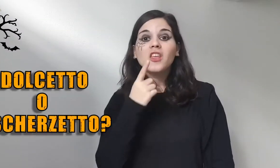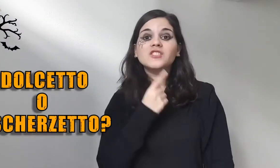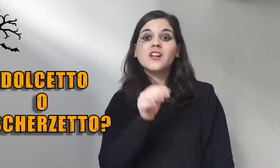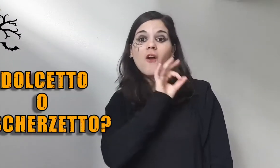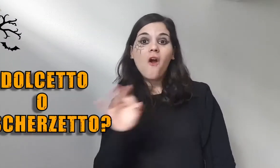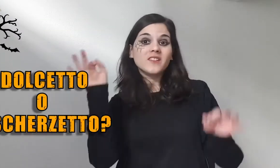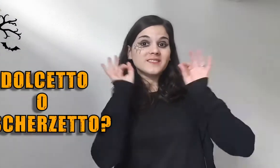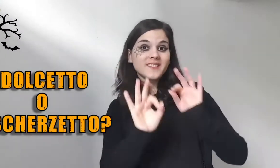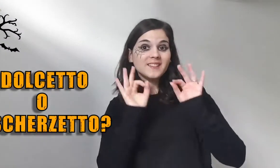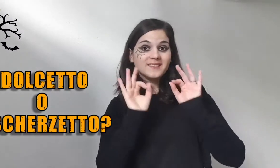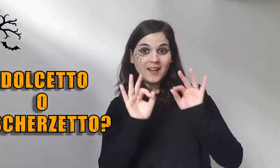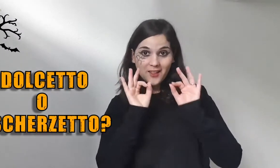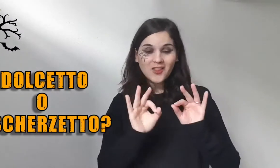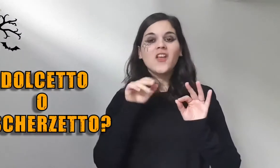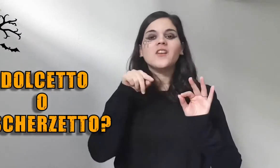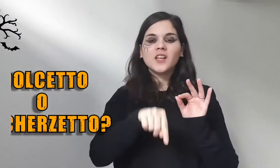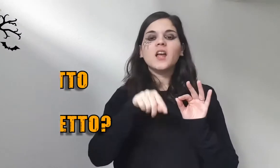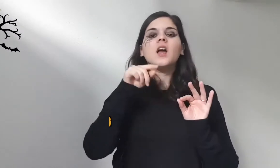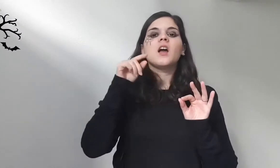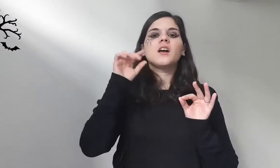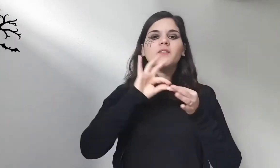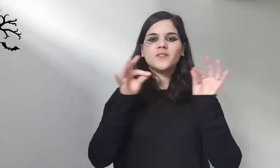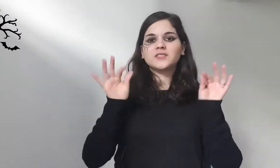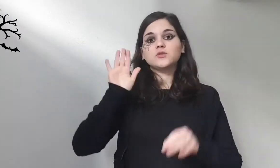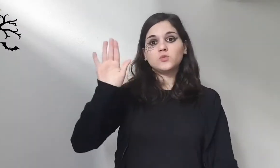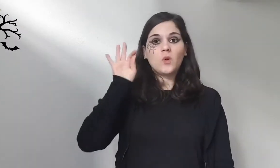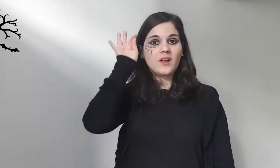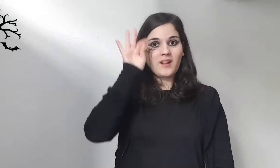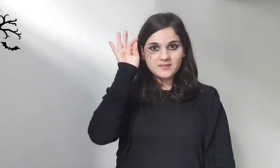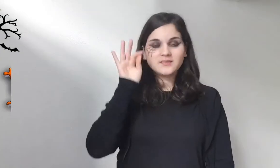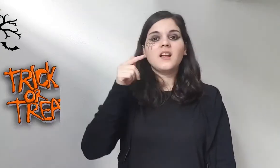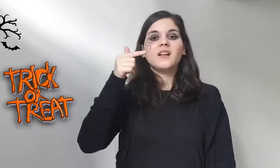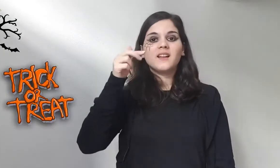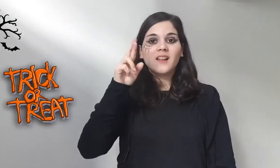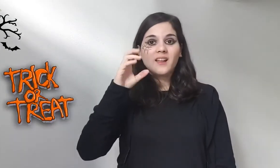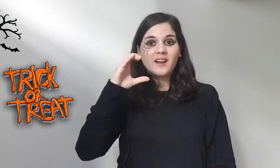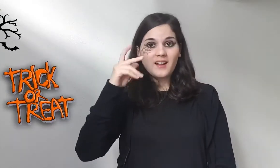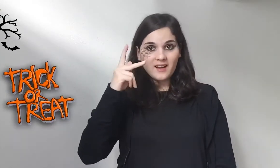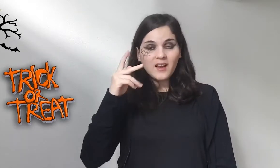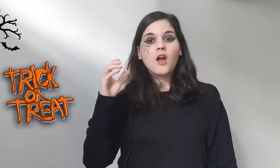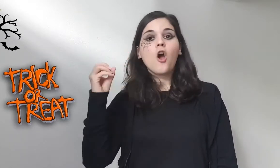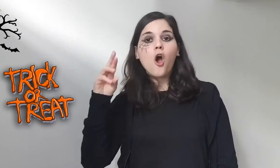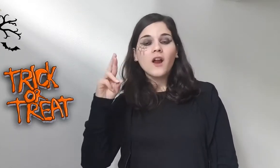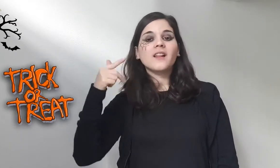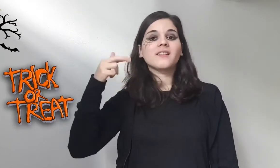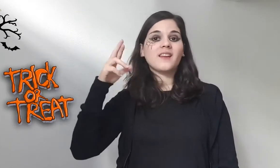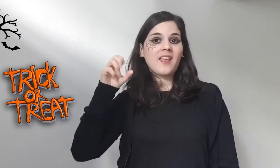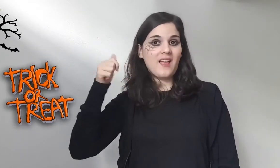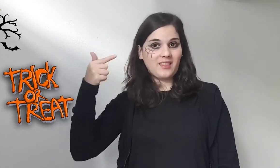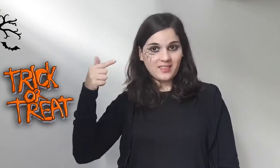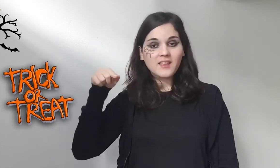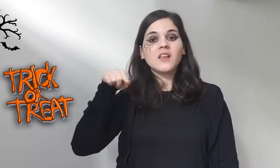"Trick or treat?" comes from the English "Trick or treat?", it